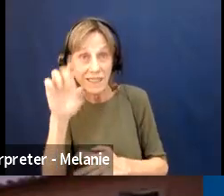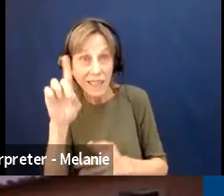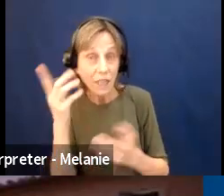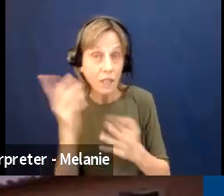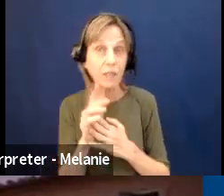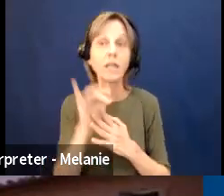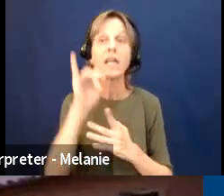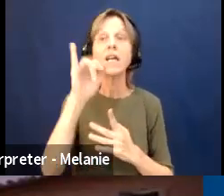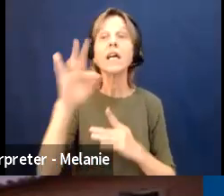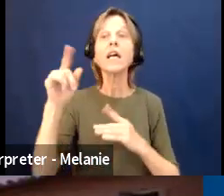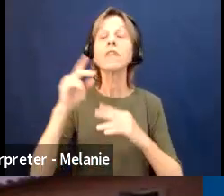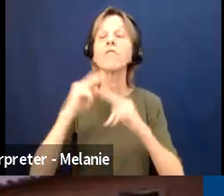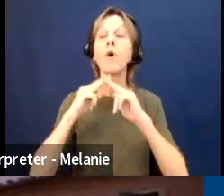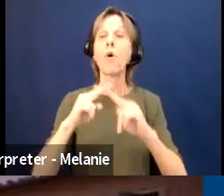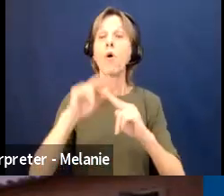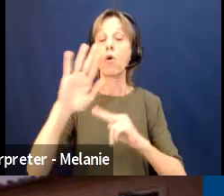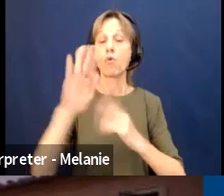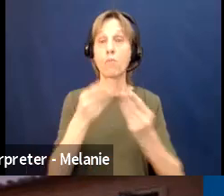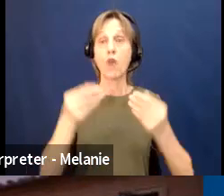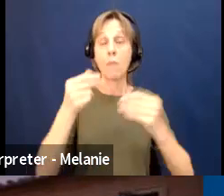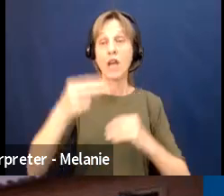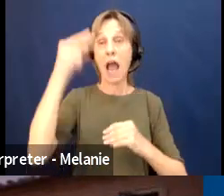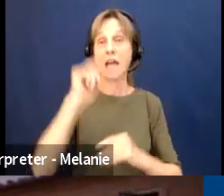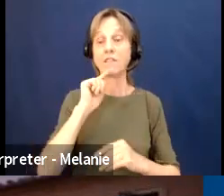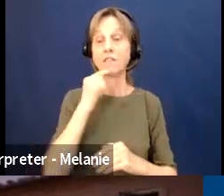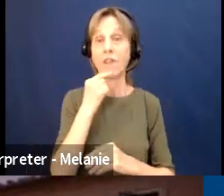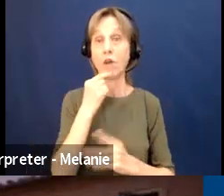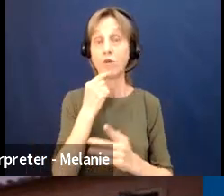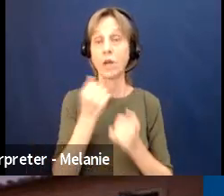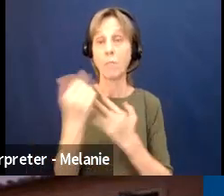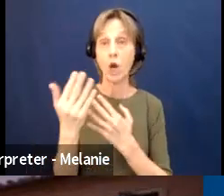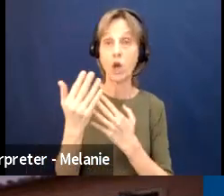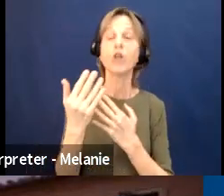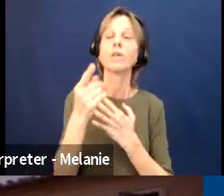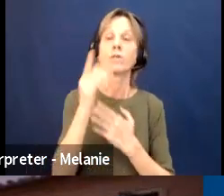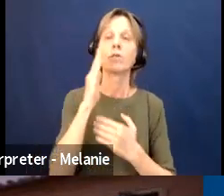as that high severity burn you probably are going to have to have some type of vegetative assistance